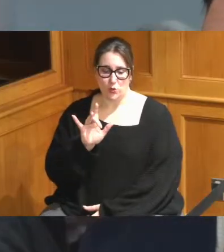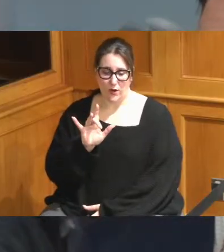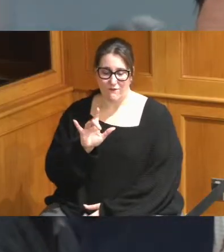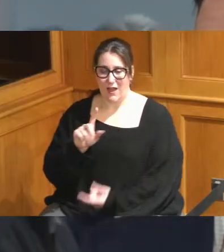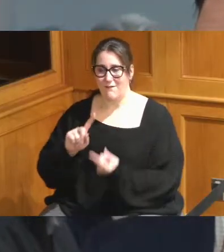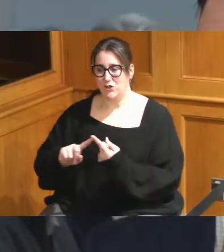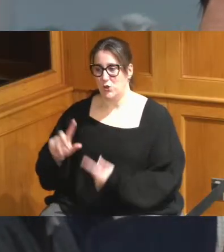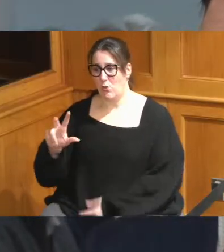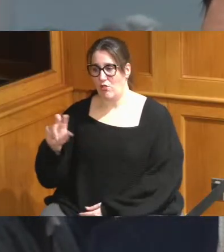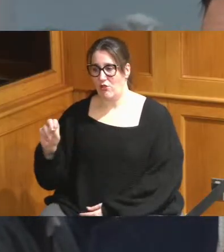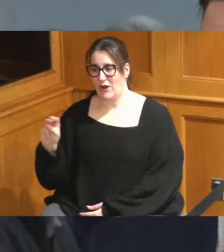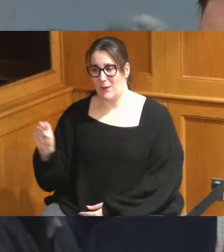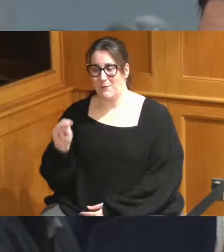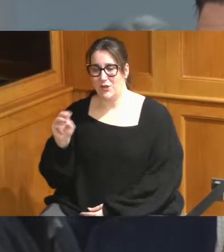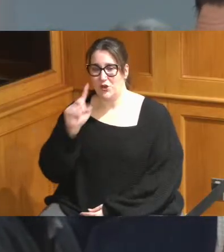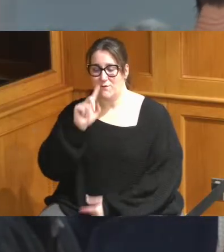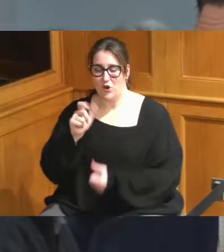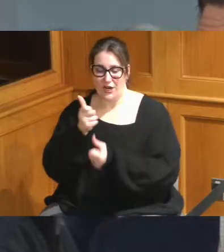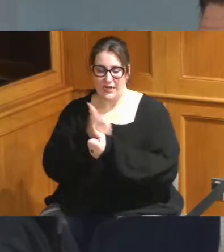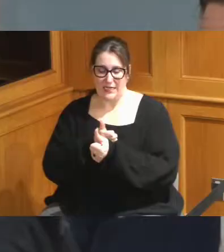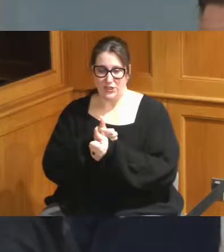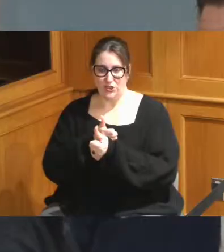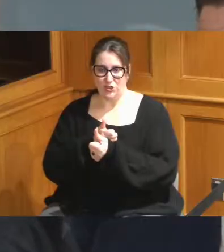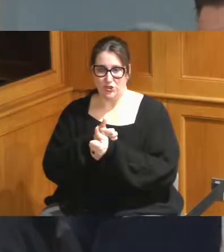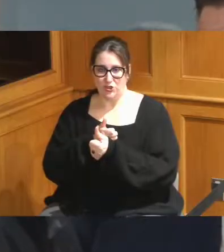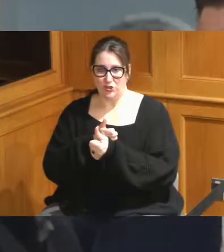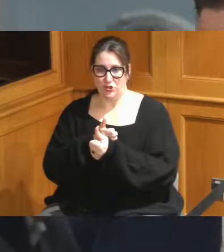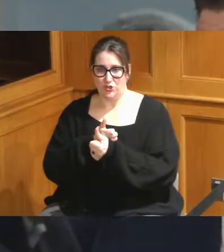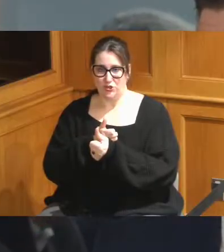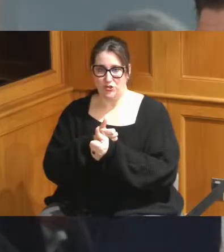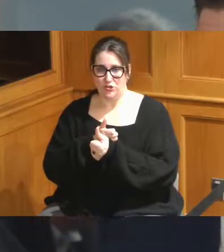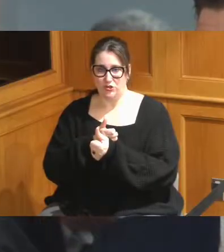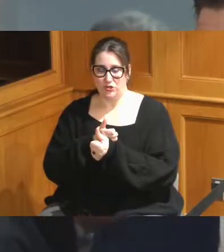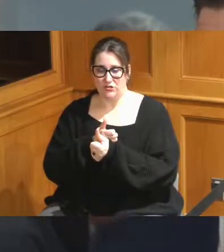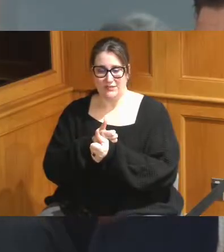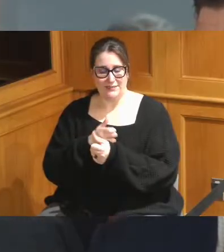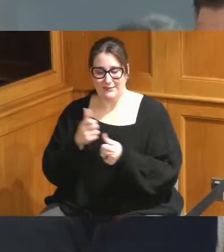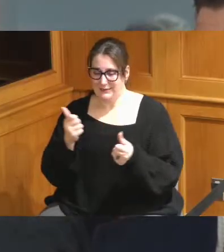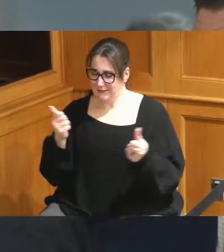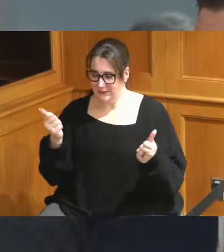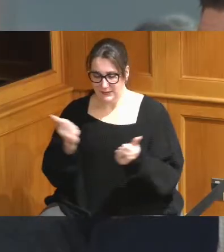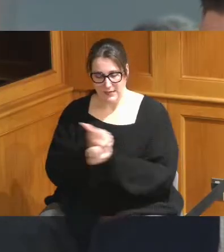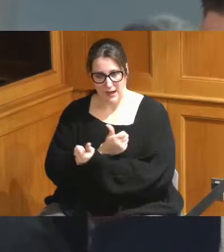build a single block of two-level garage. That's everything. That's in bringing all the utilities